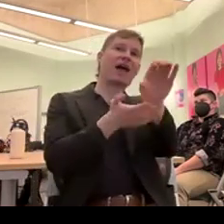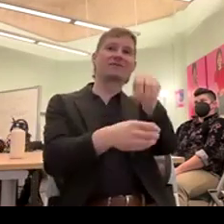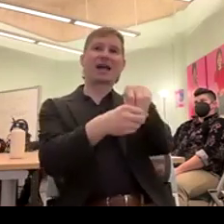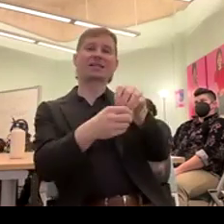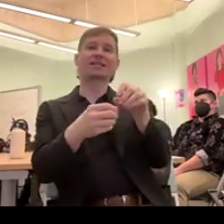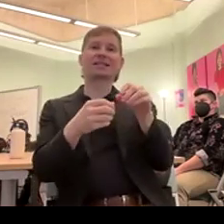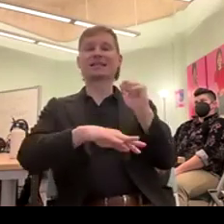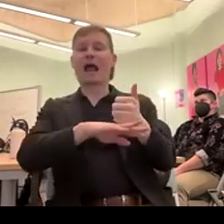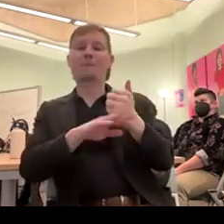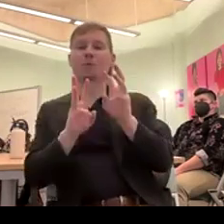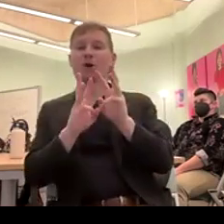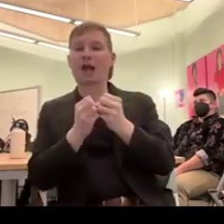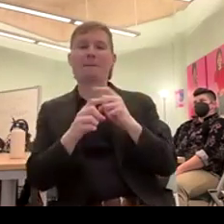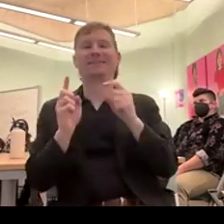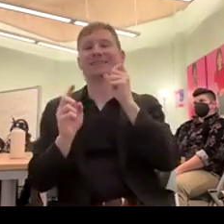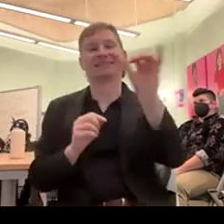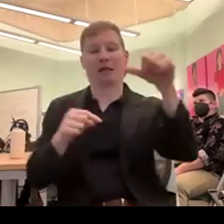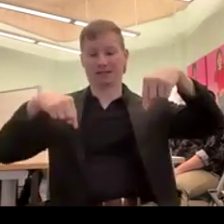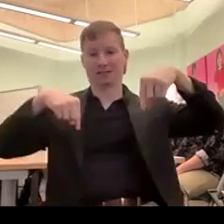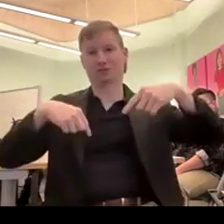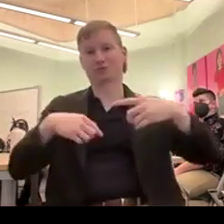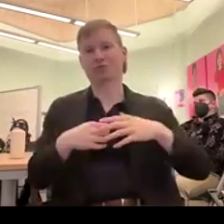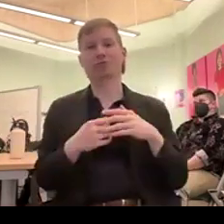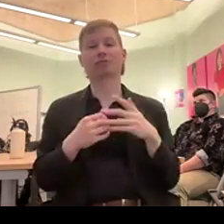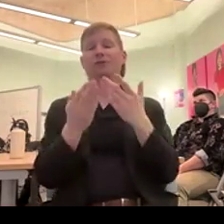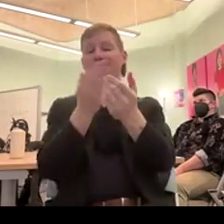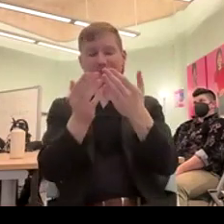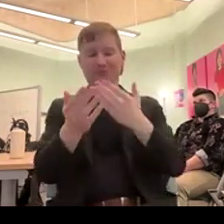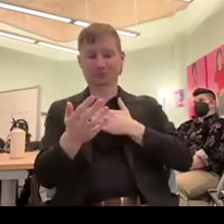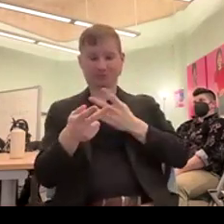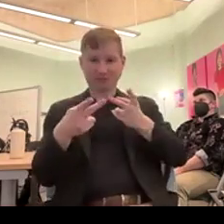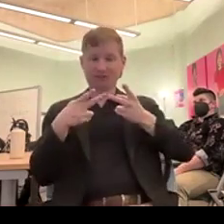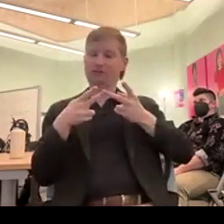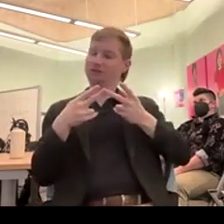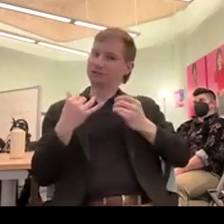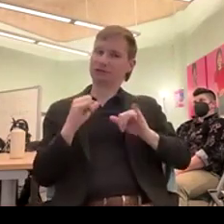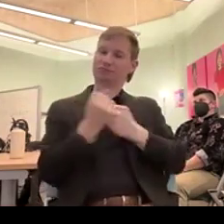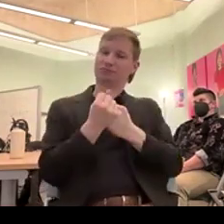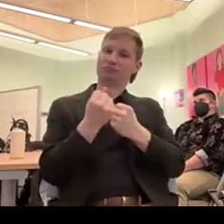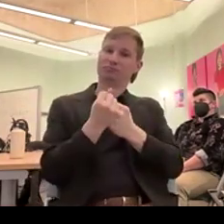still trying their best, and they do workshops and stuff. It's just not the same. So, still,